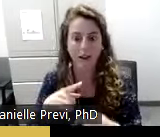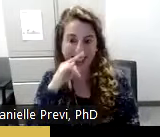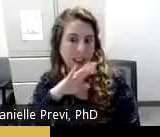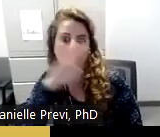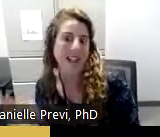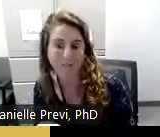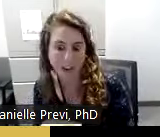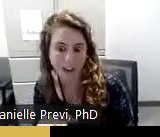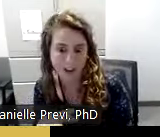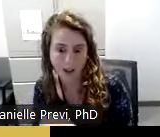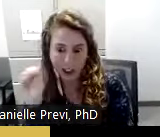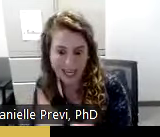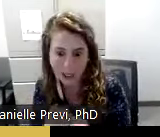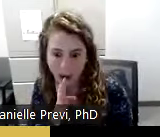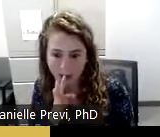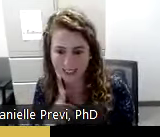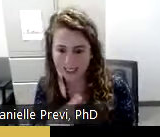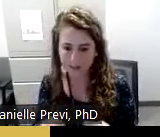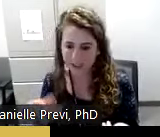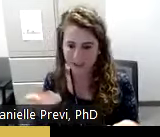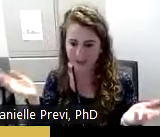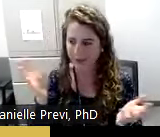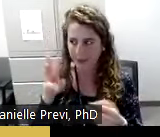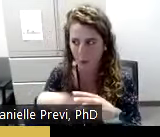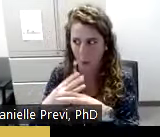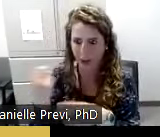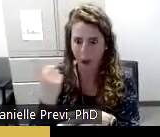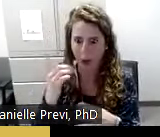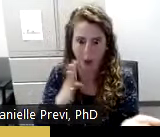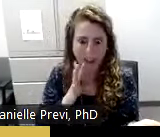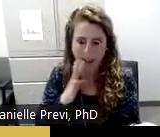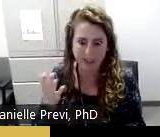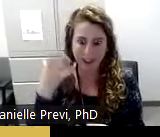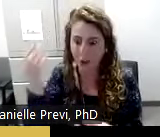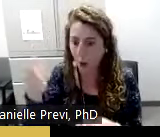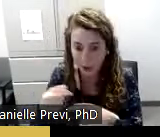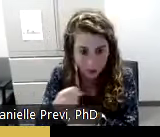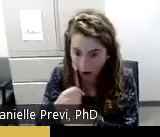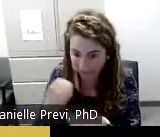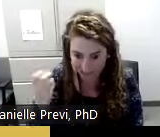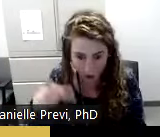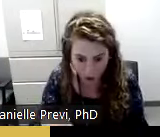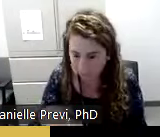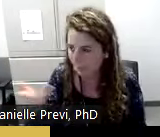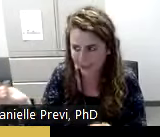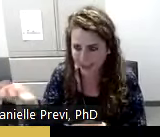use ASL, for example, the child will never learn how to speak. But the world is always going to be